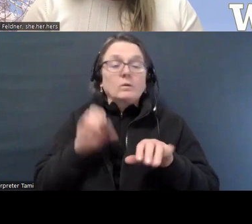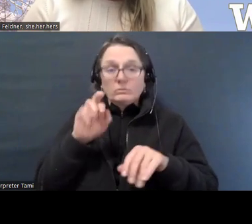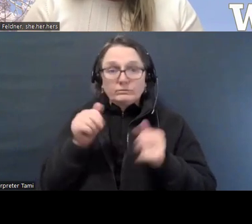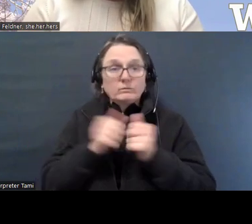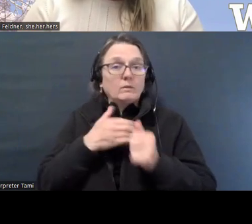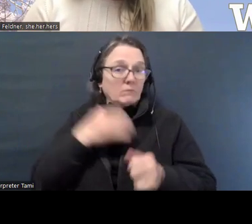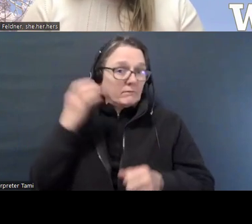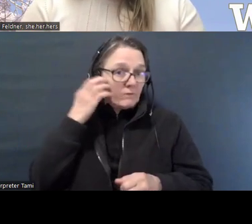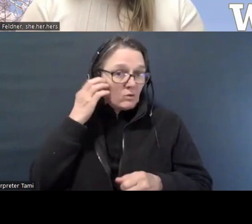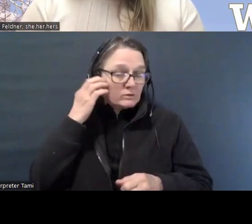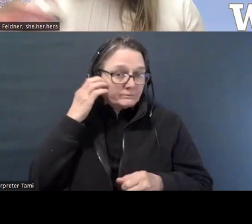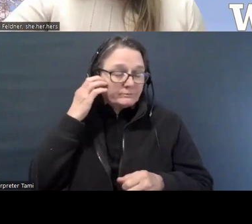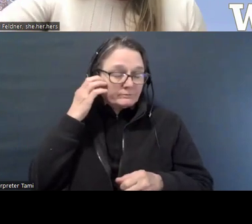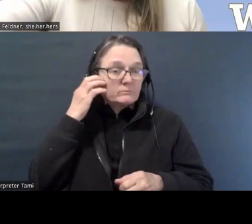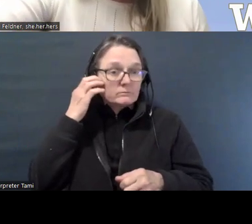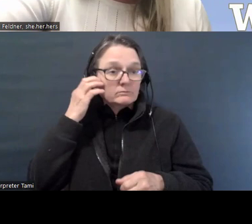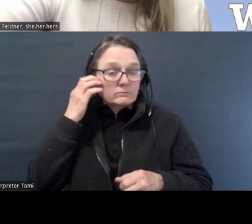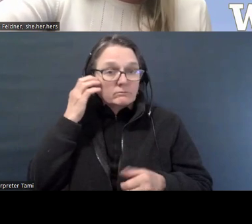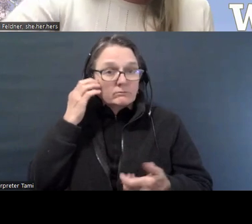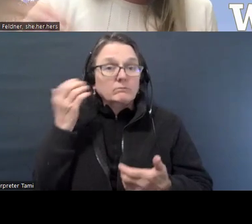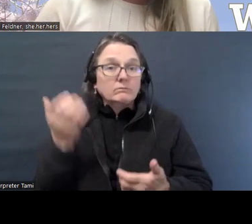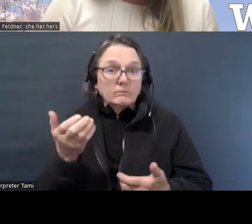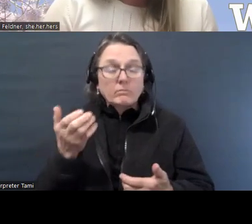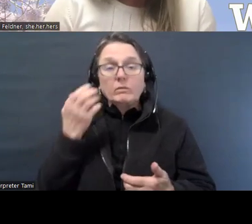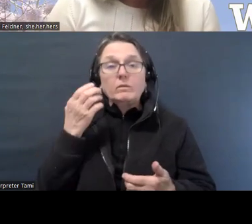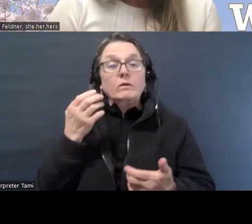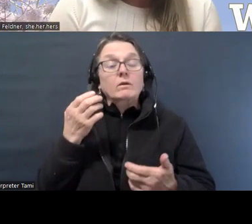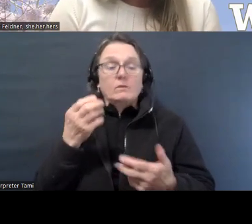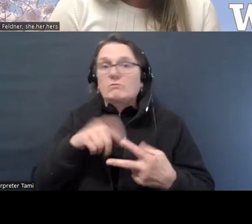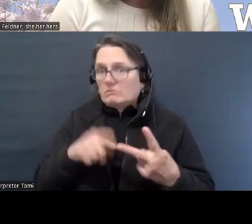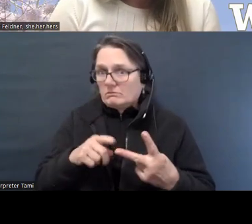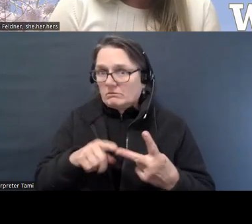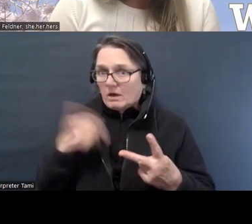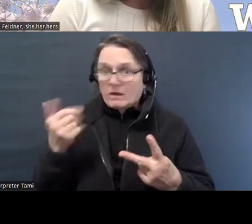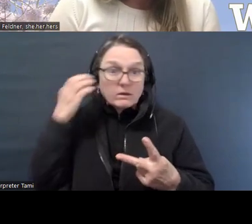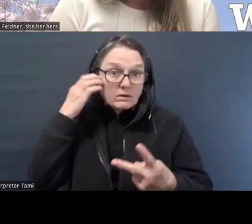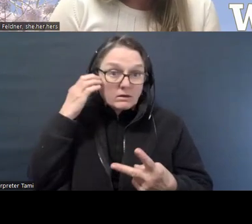and you can type for those who are partially sighted, they can use their phone and type and send,